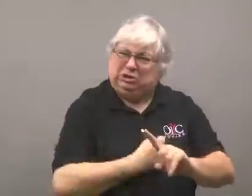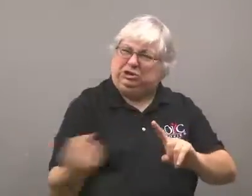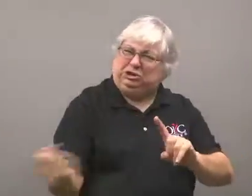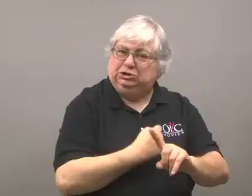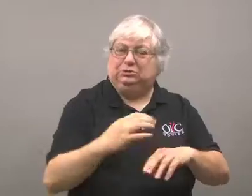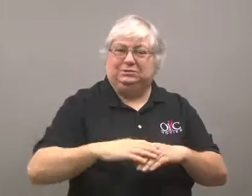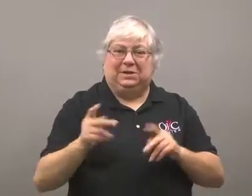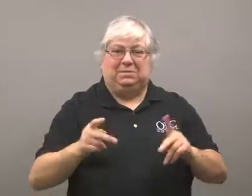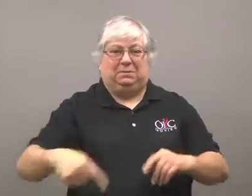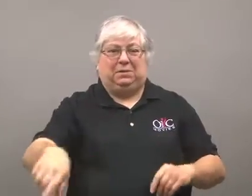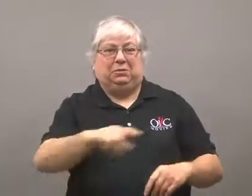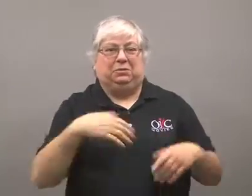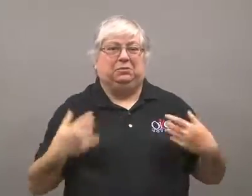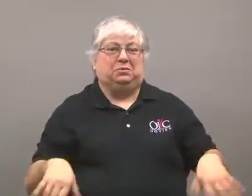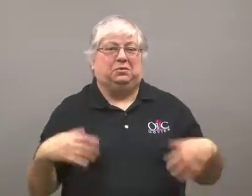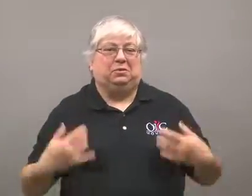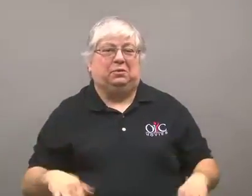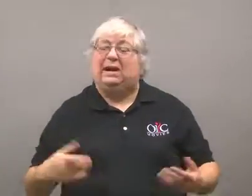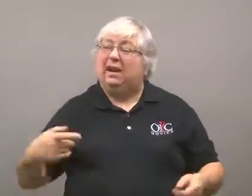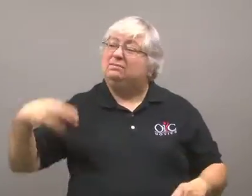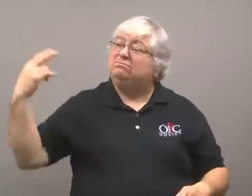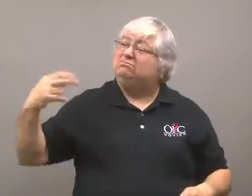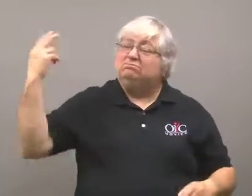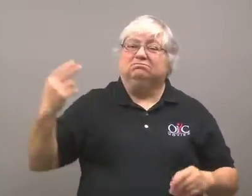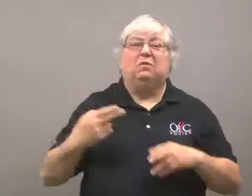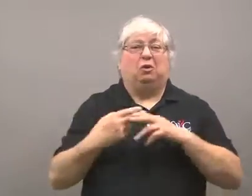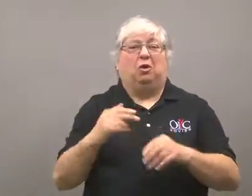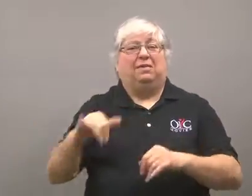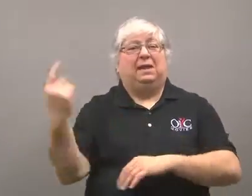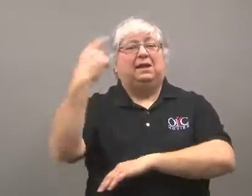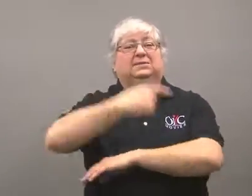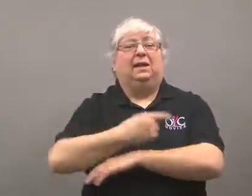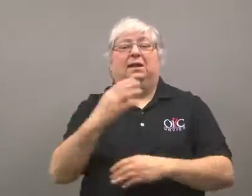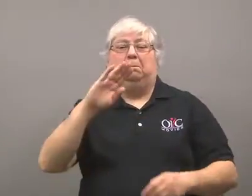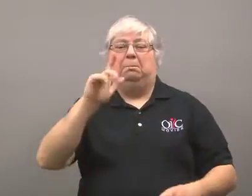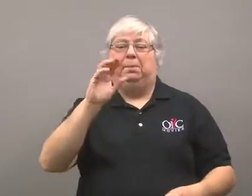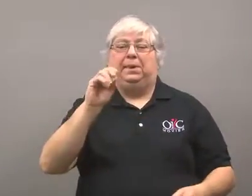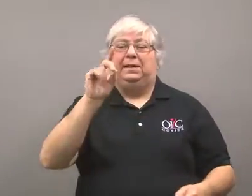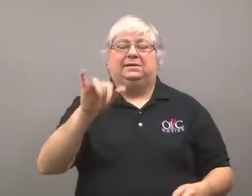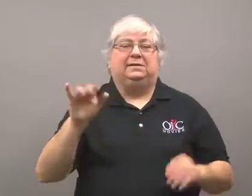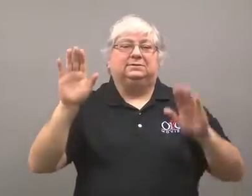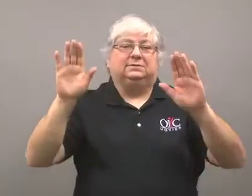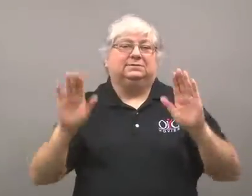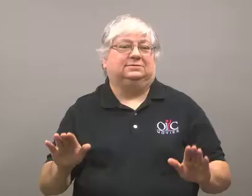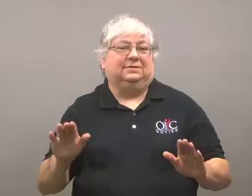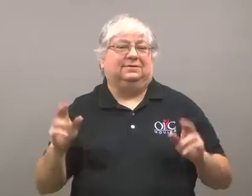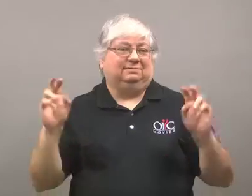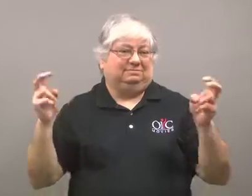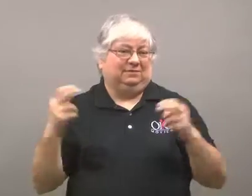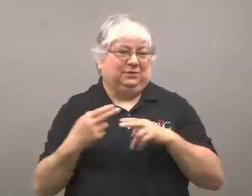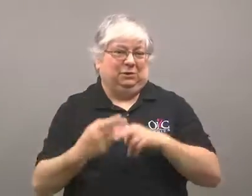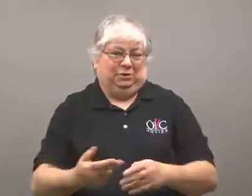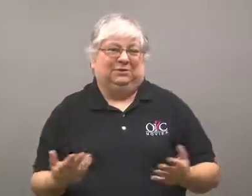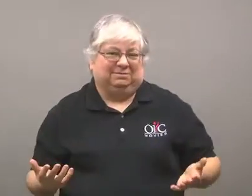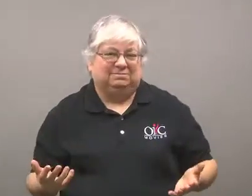People were severely beaten. That day has since been called Bloody Sunday.